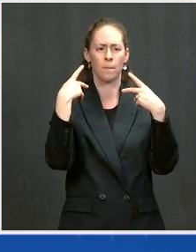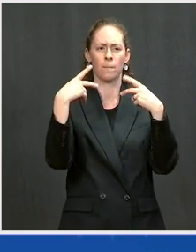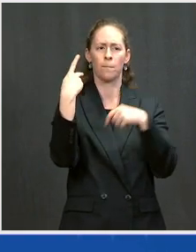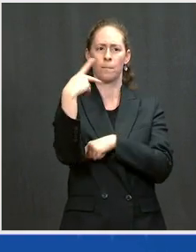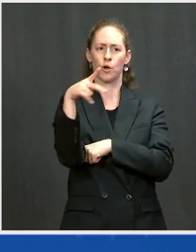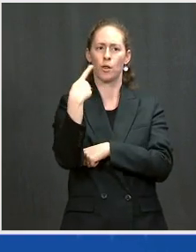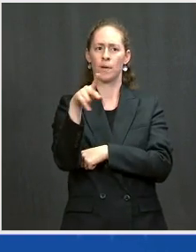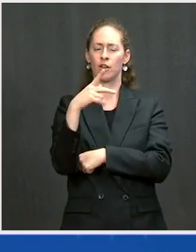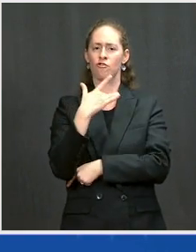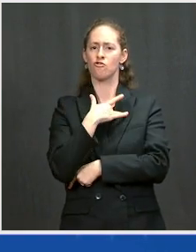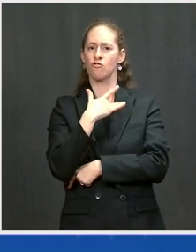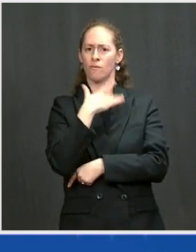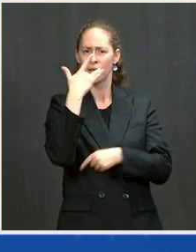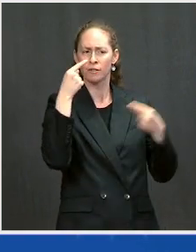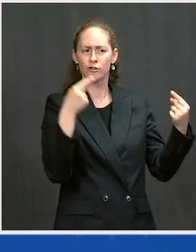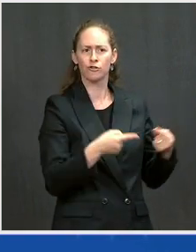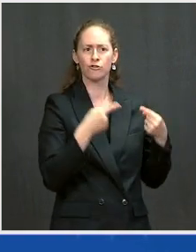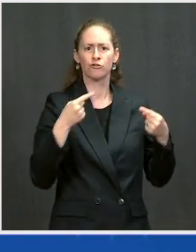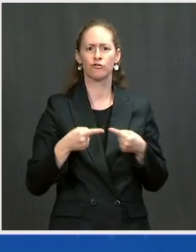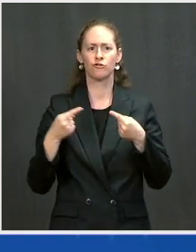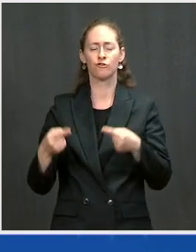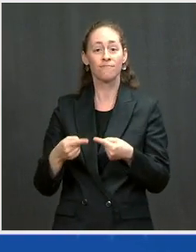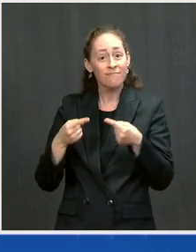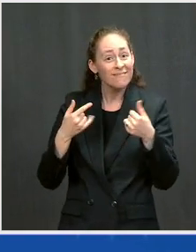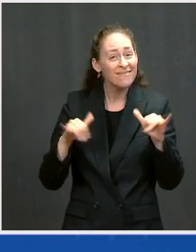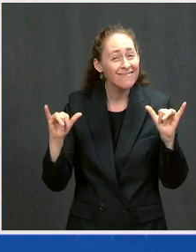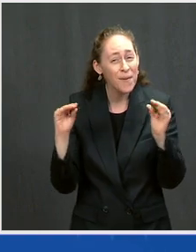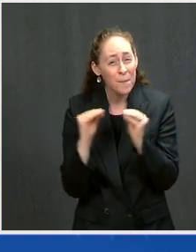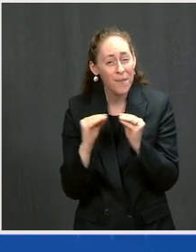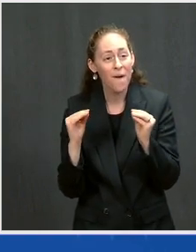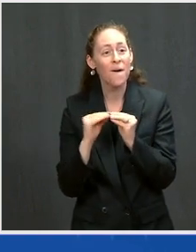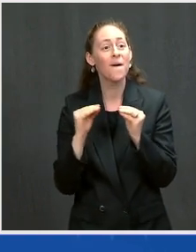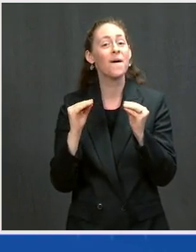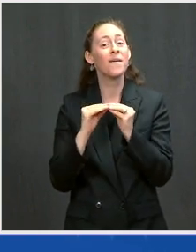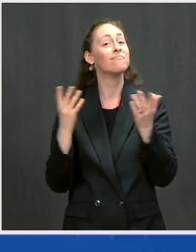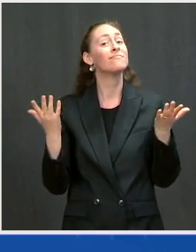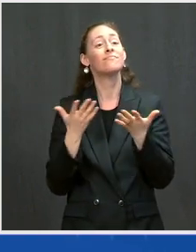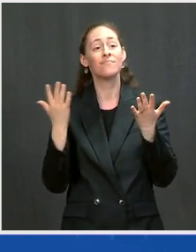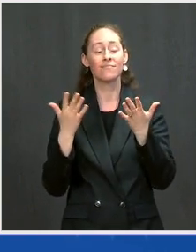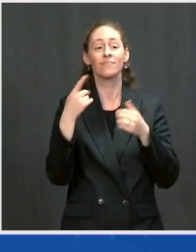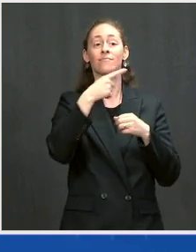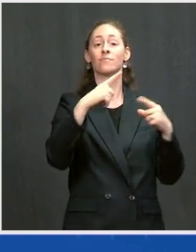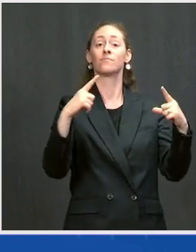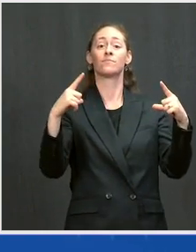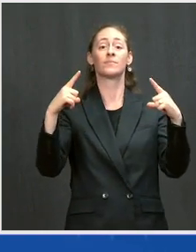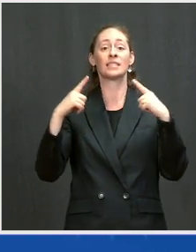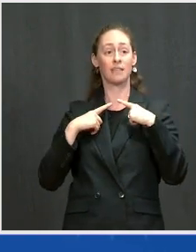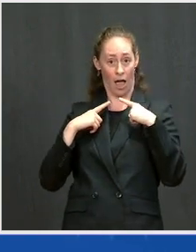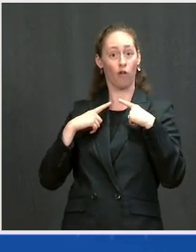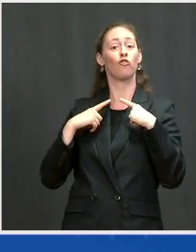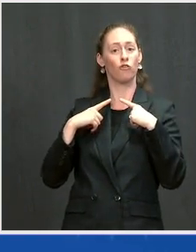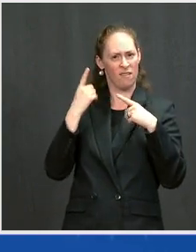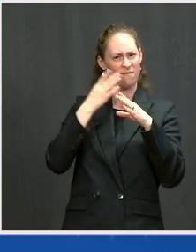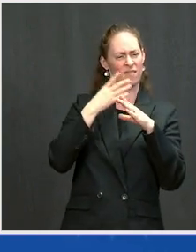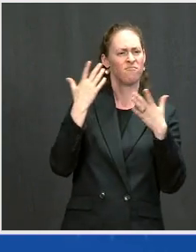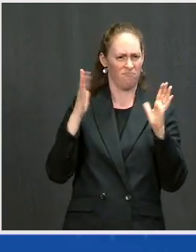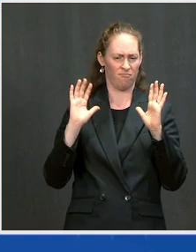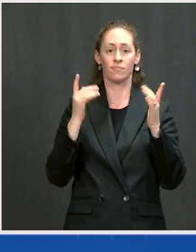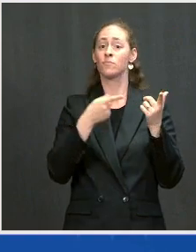And it didn't end. After his retirement from active duty or his induction into the Ranger Hall of Fame,